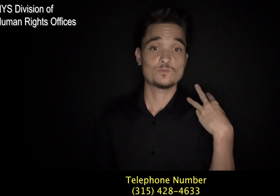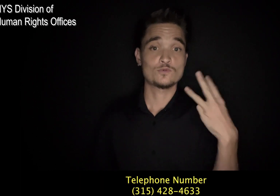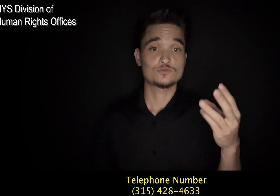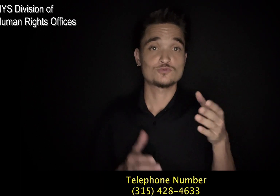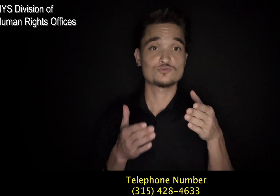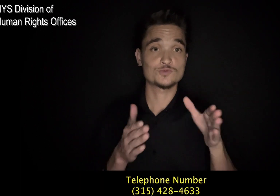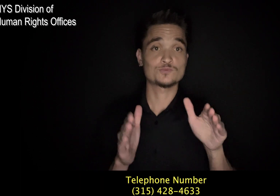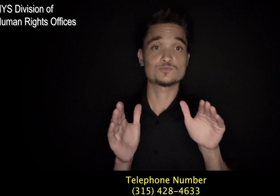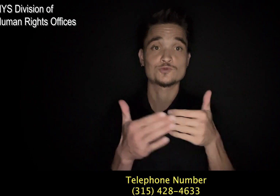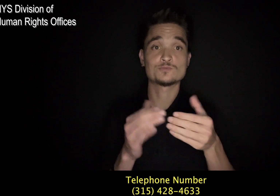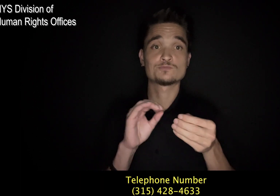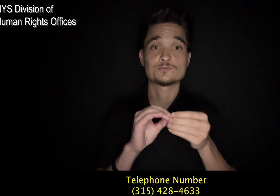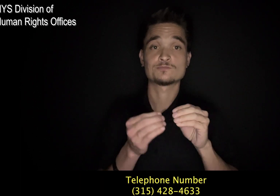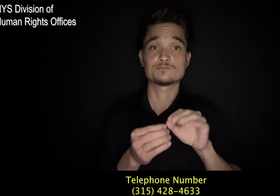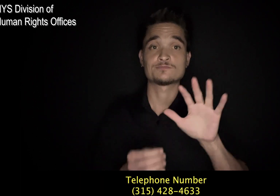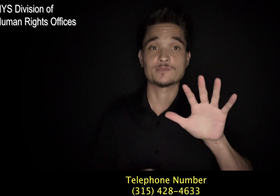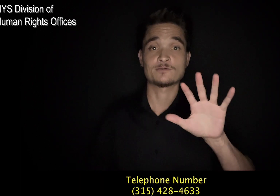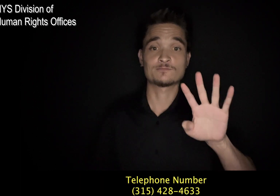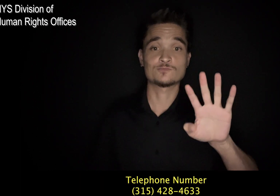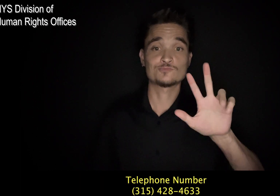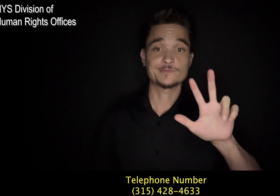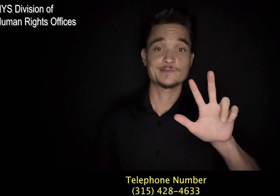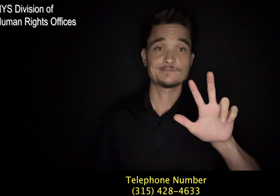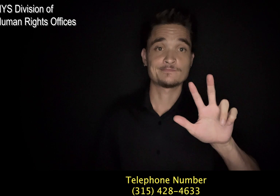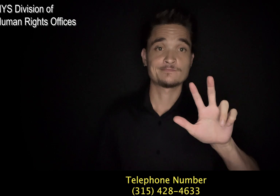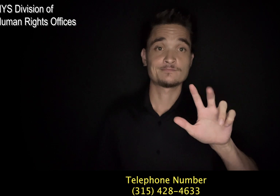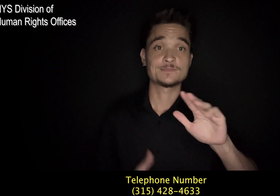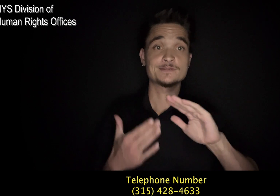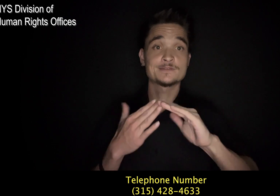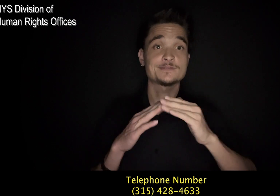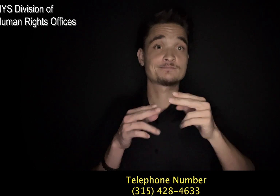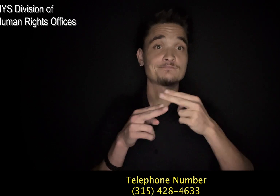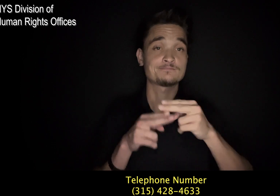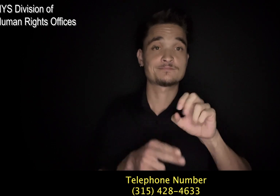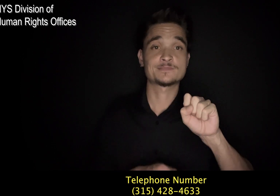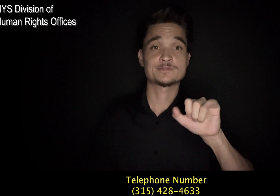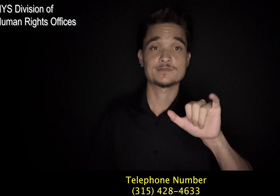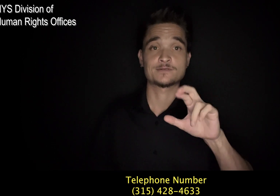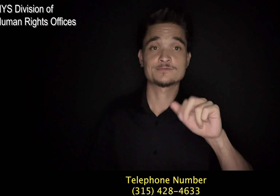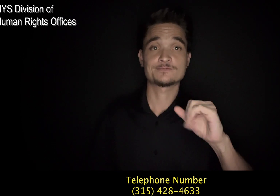Telephone Number (315) 428-4633